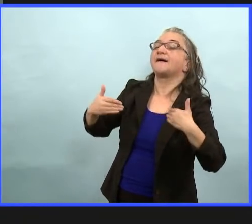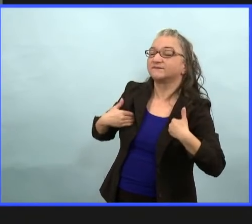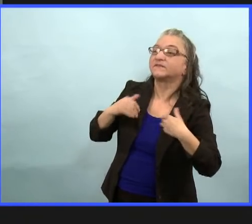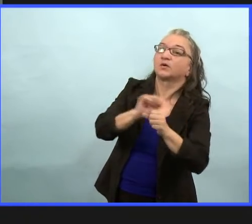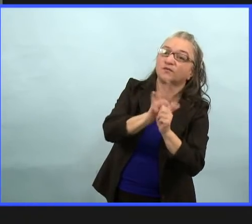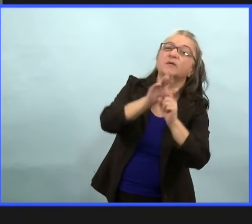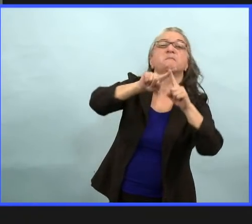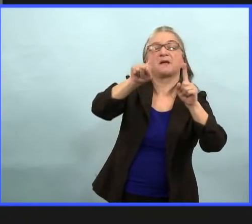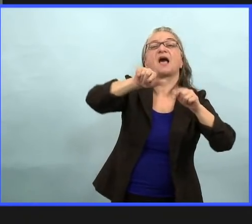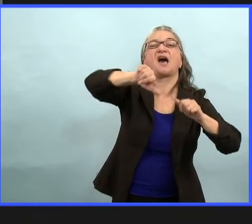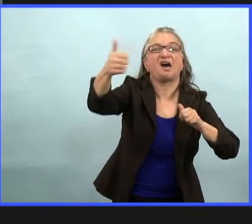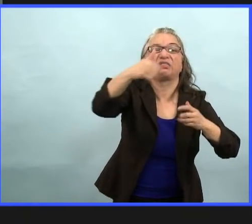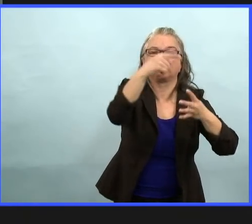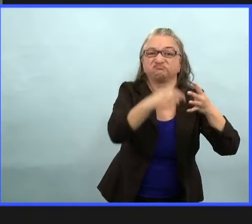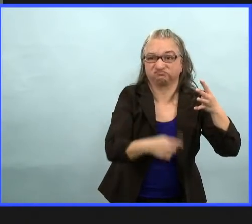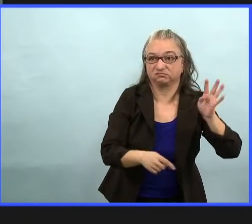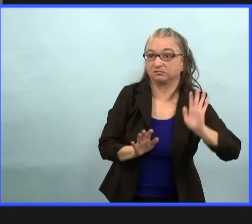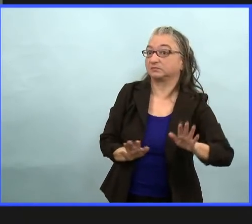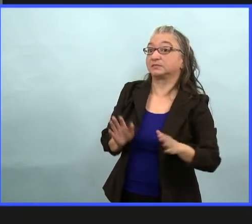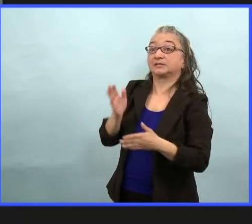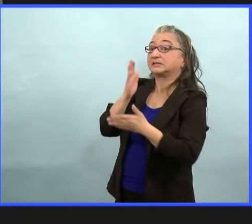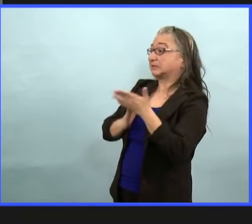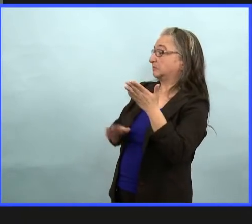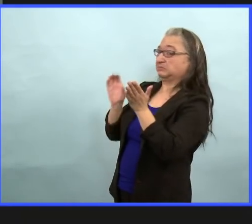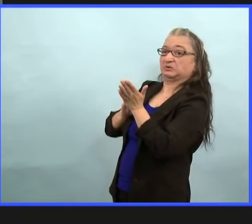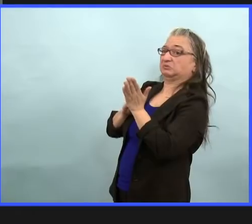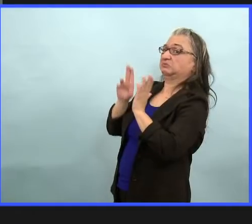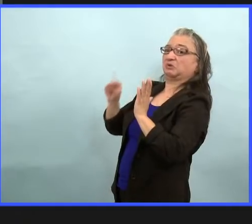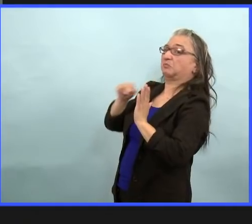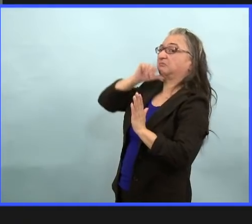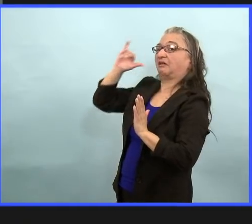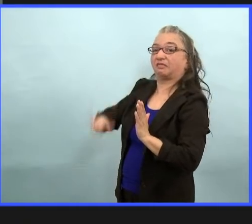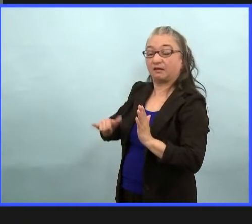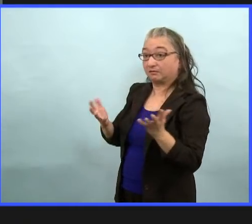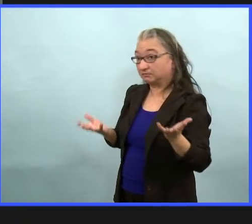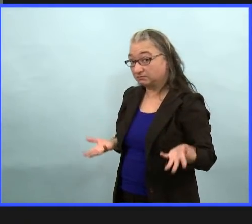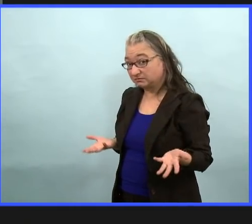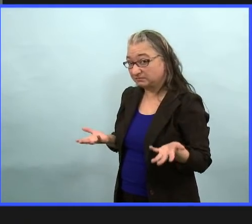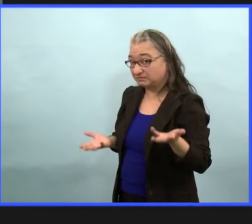looking at the whole picture given the fact that covid is a causes systemic effects that